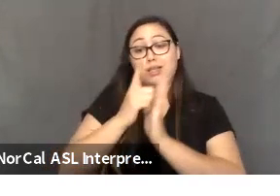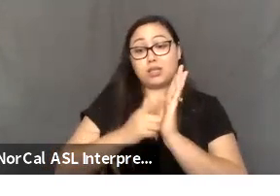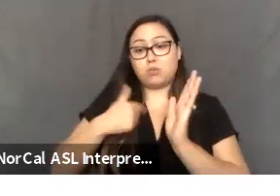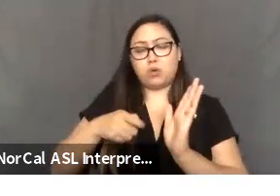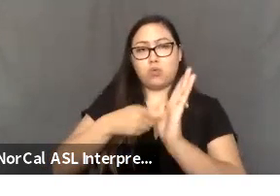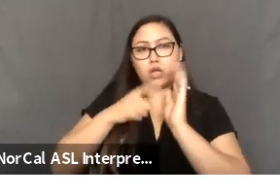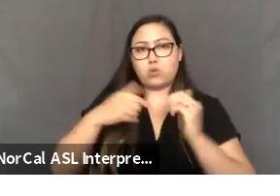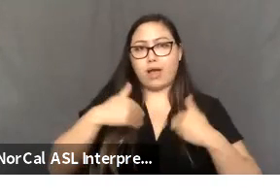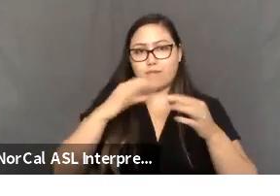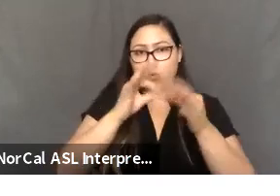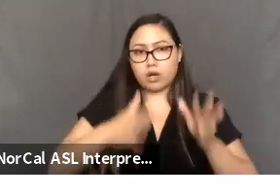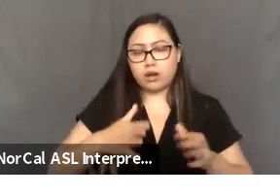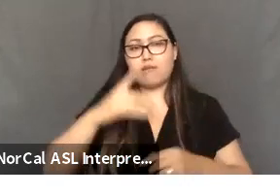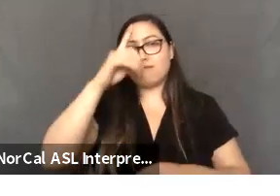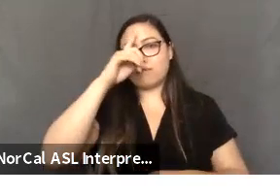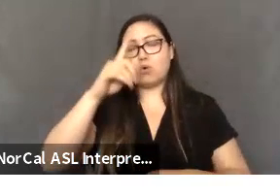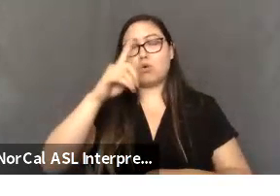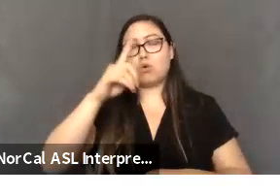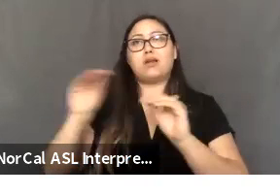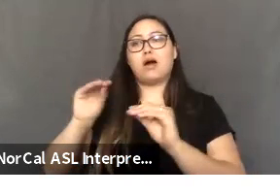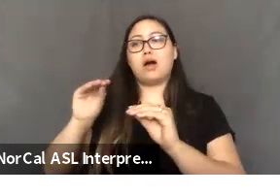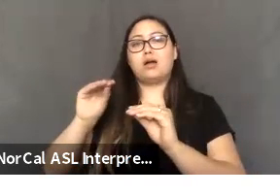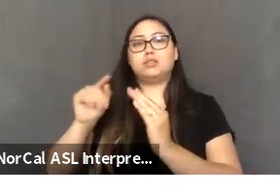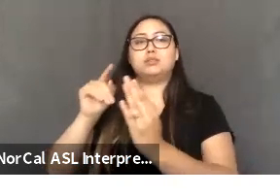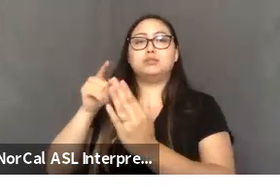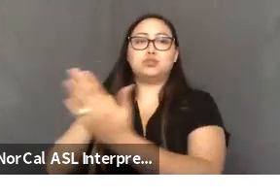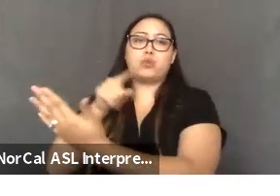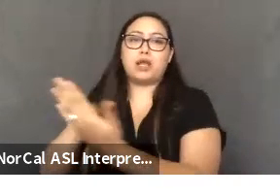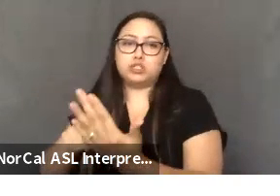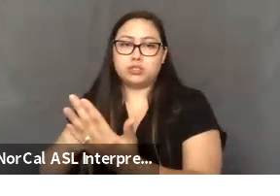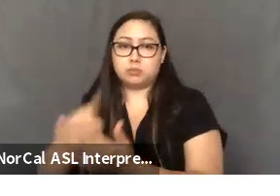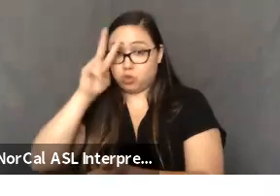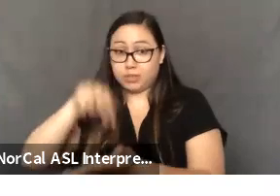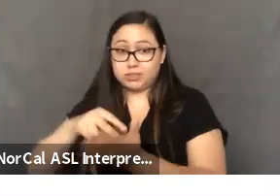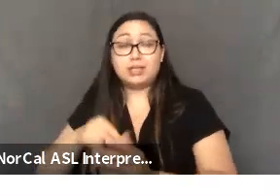nondiscrimination purposes. If there wasn't a law, I don't think there would be anybody doing